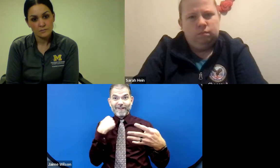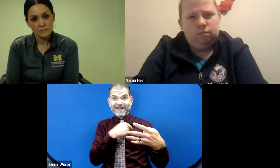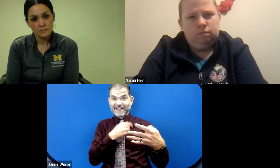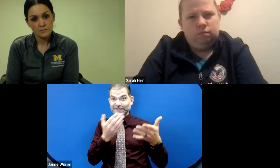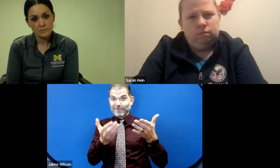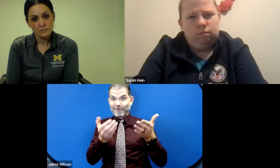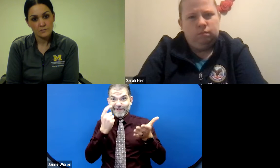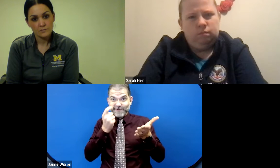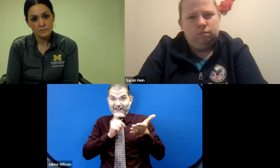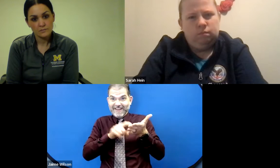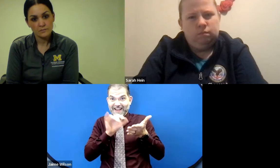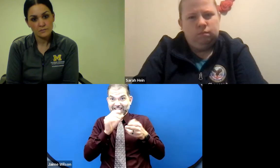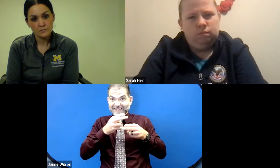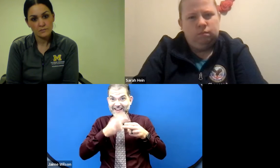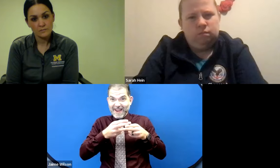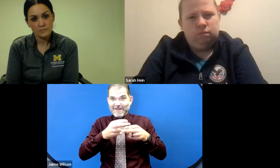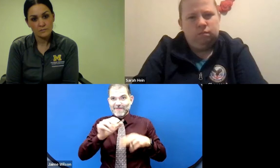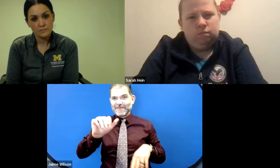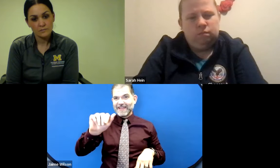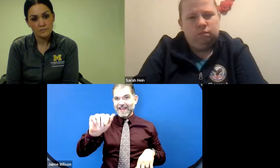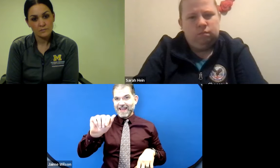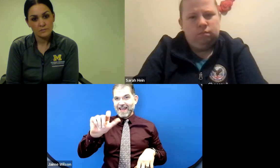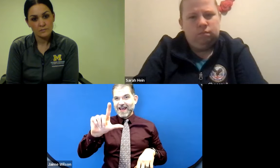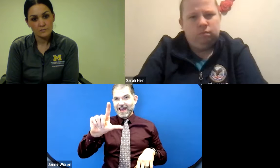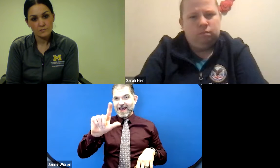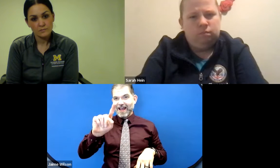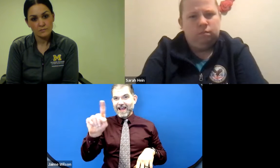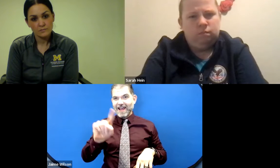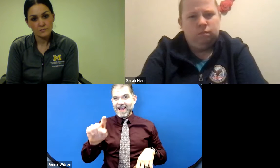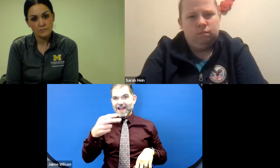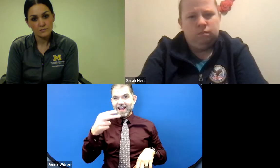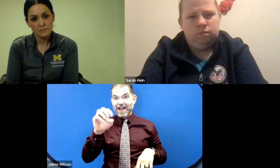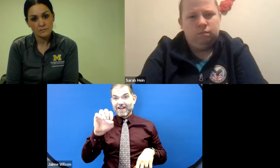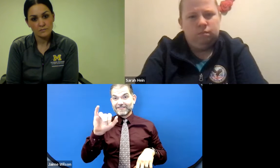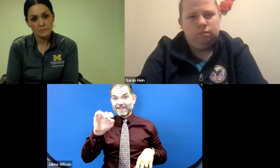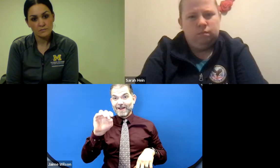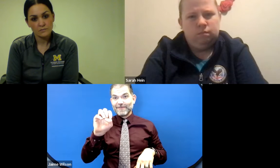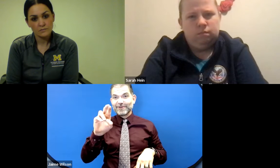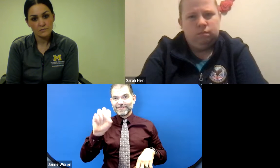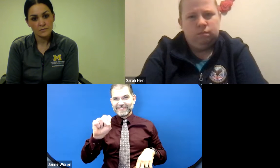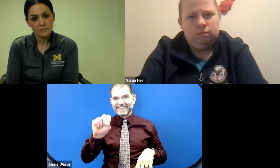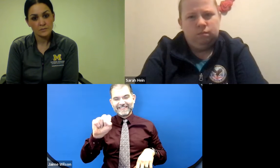ASL Interpreter: The first one which I think all of us would recognize is Alzheimer's.